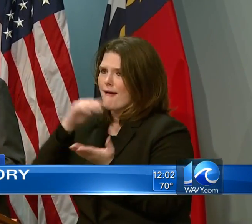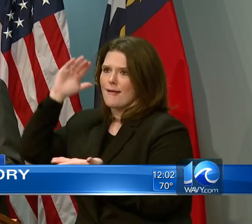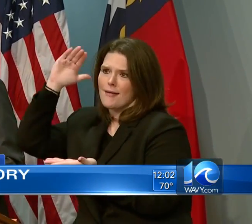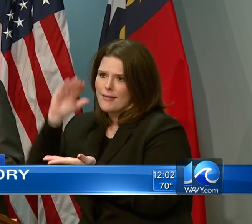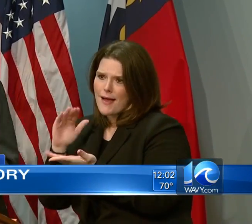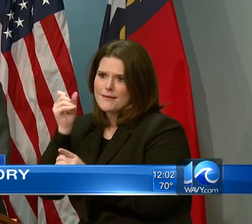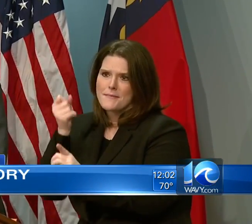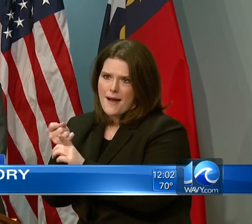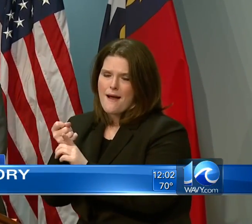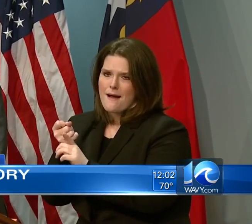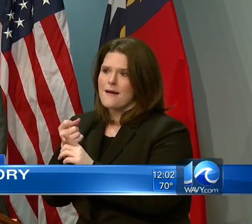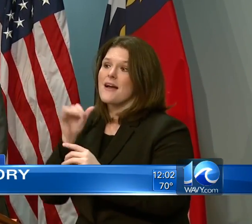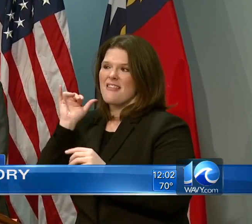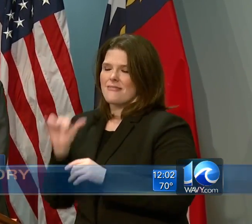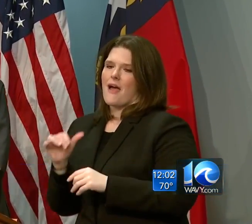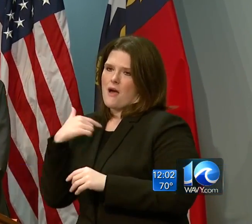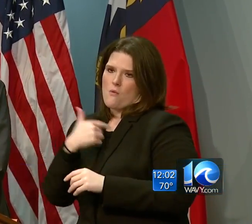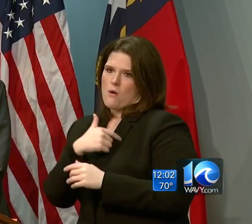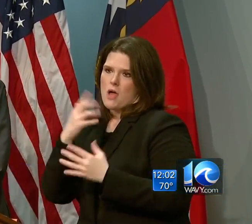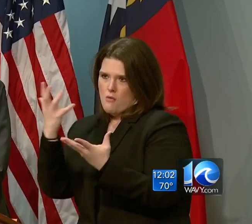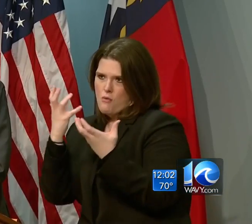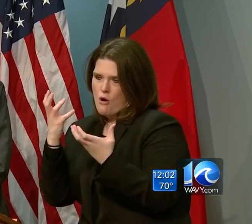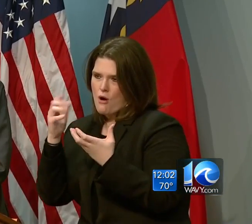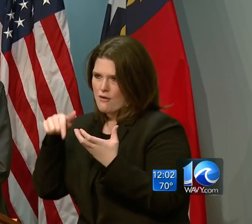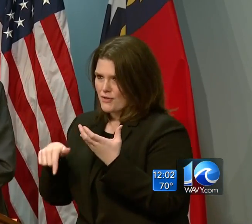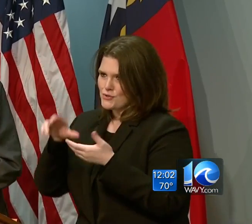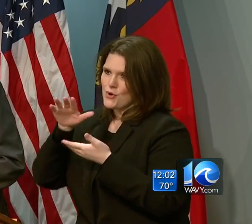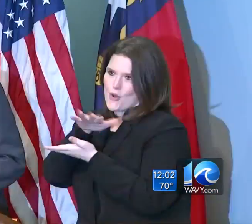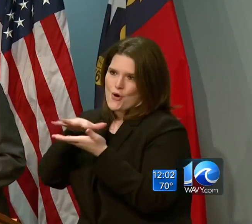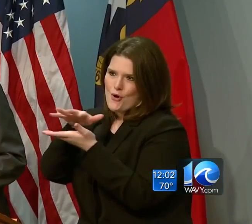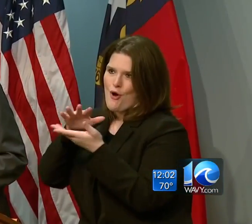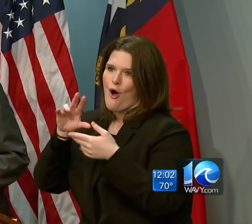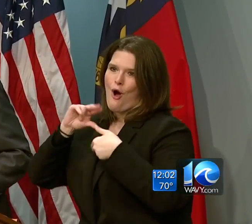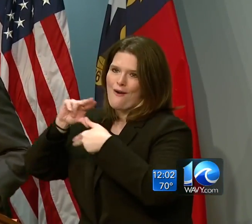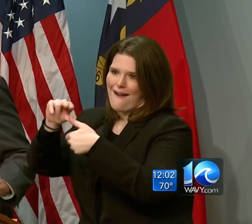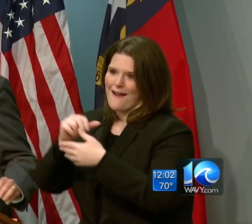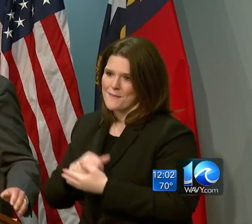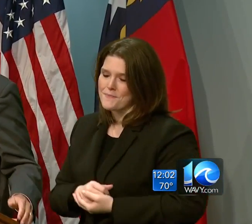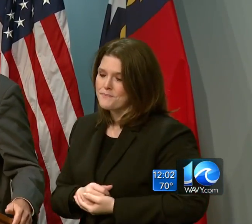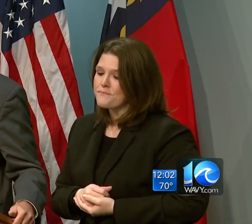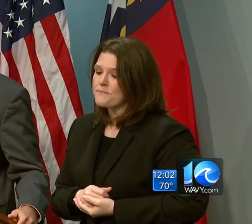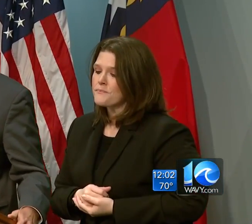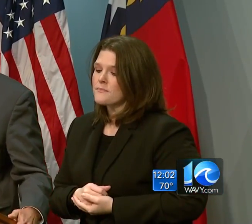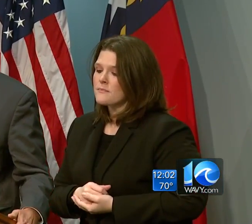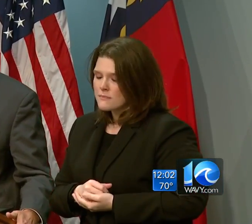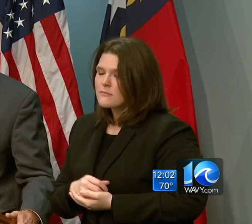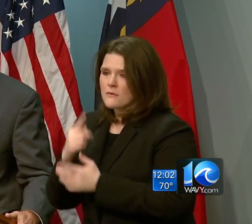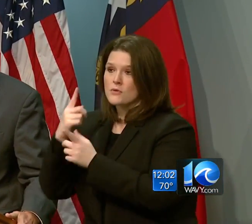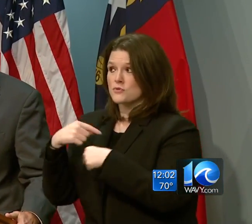SEEKING WITH THIS HURRICANE AND SO FAR WE'RE GETTING THAT